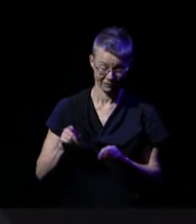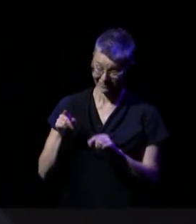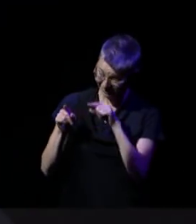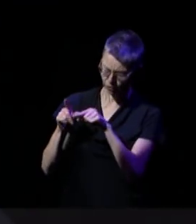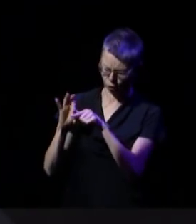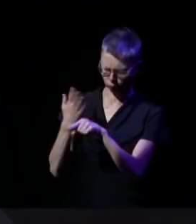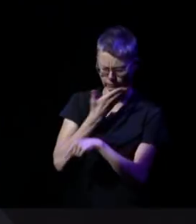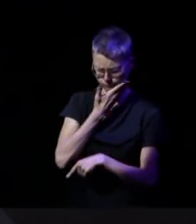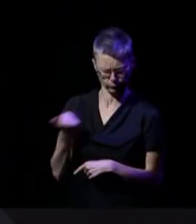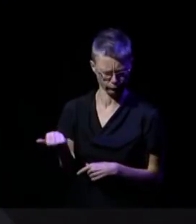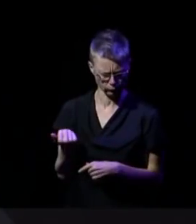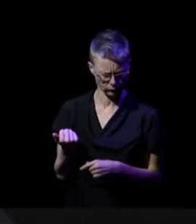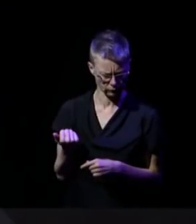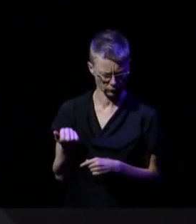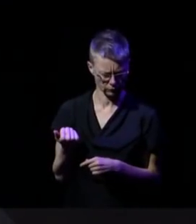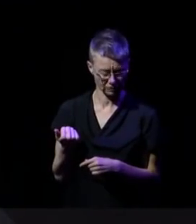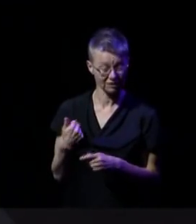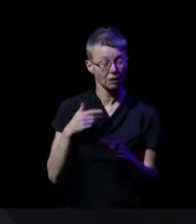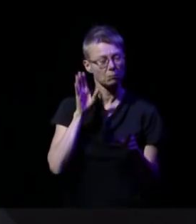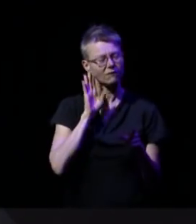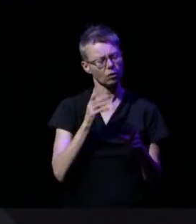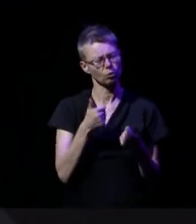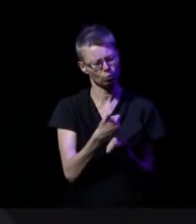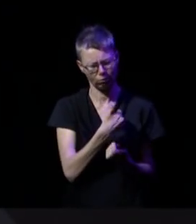And so we were dealing with the loss of a compassionate being